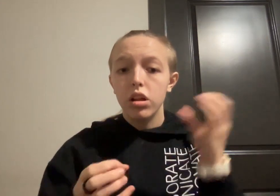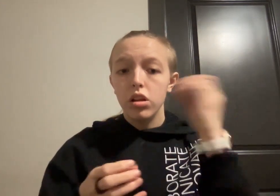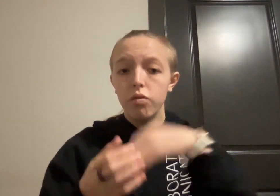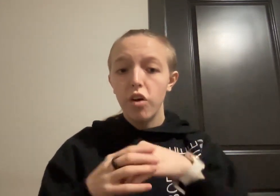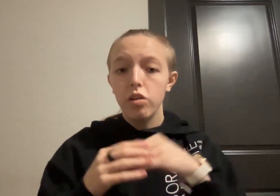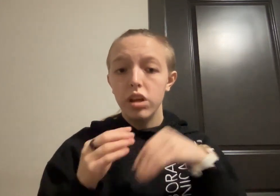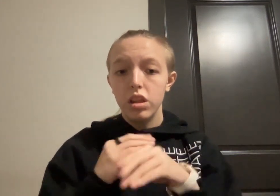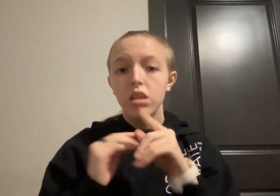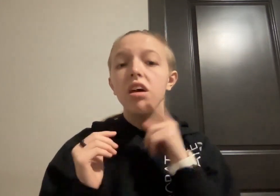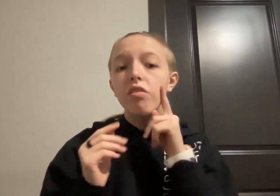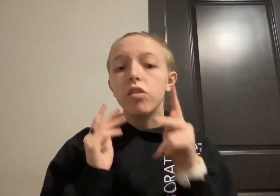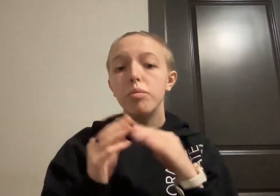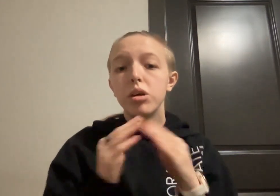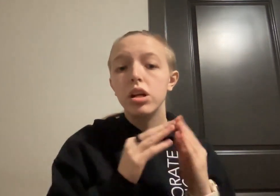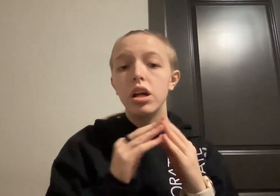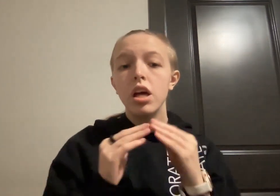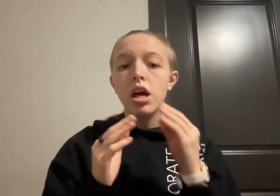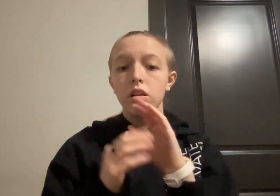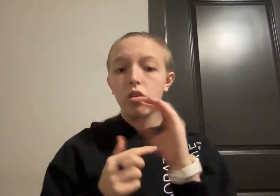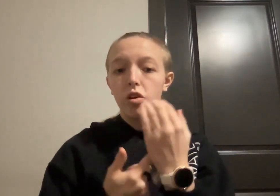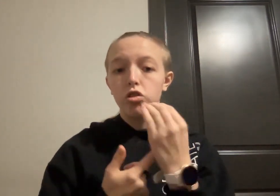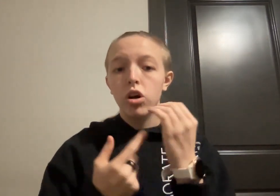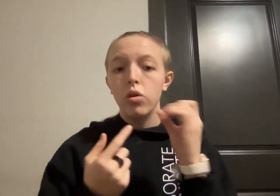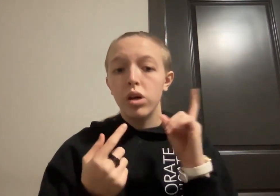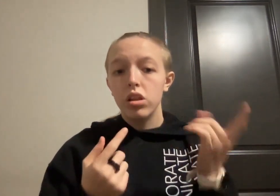community and culture where they live.